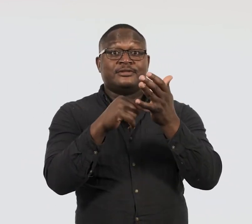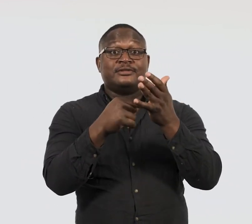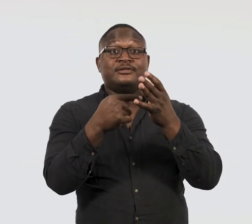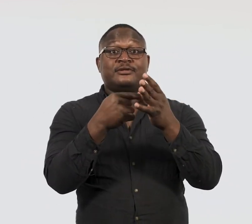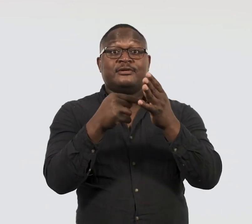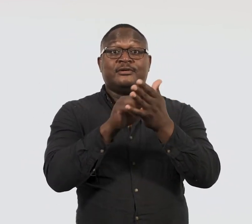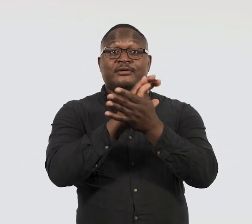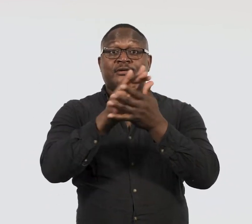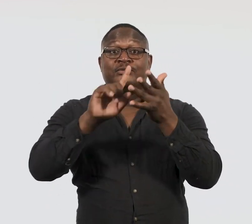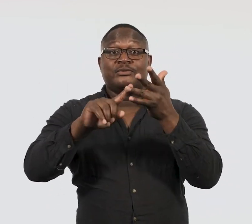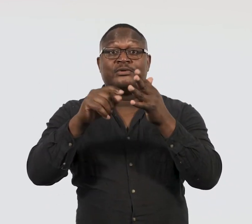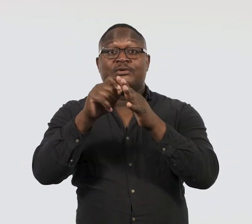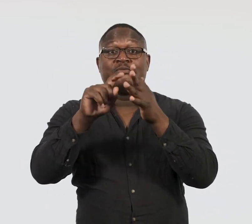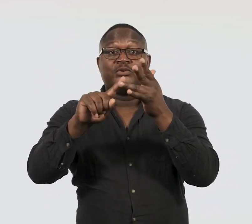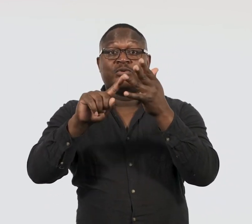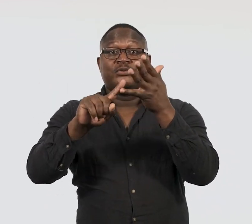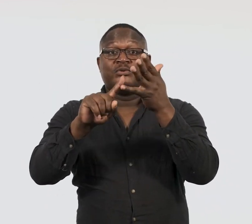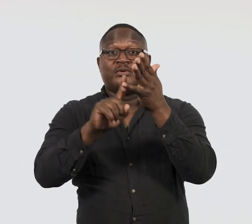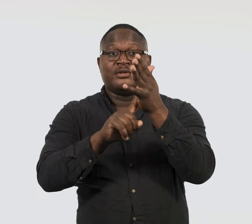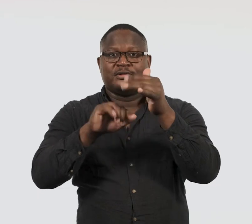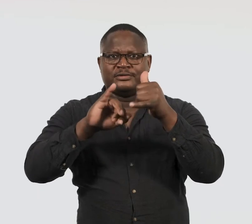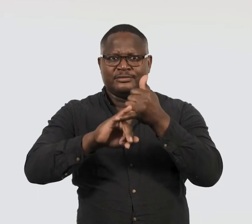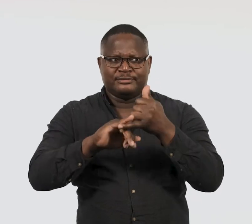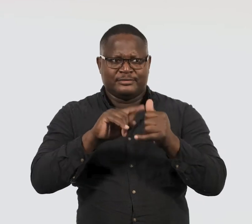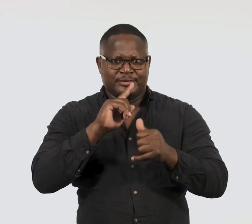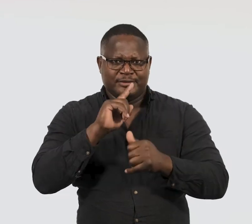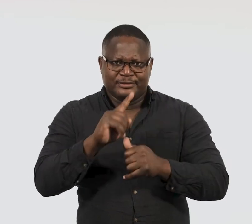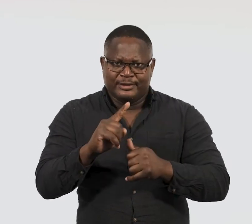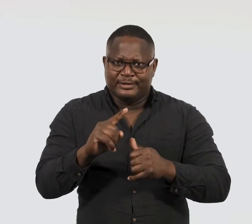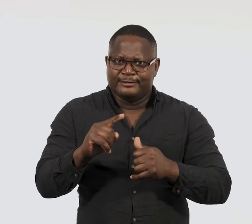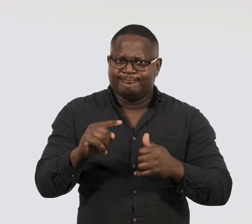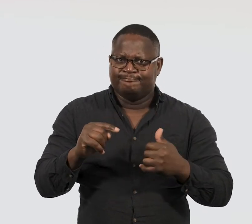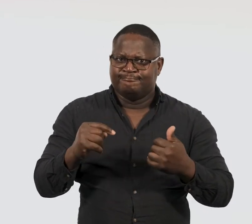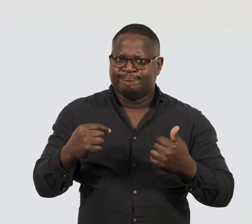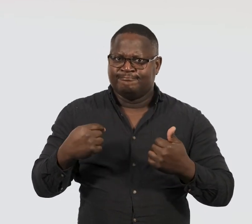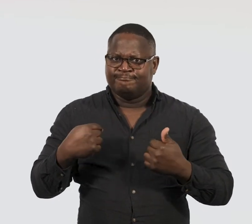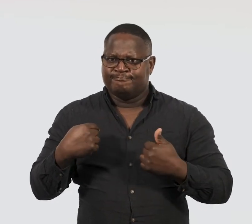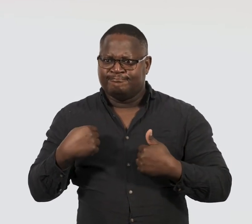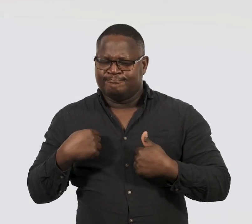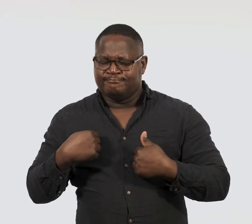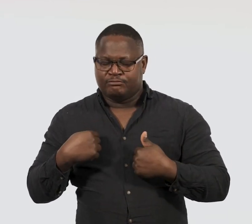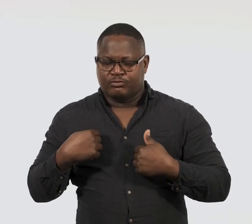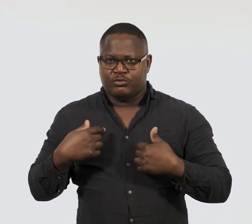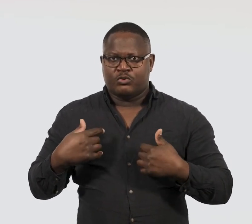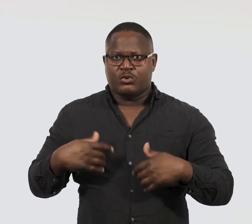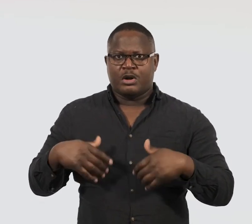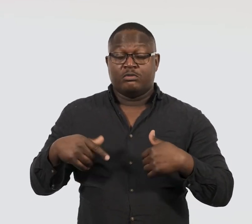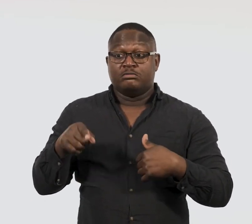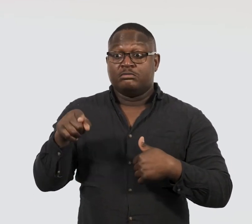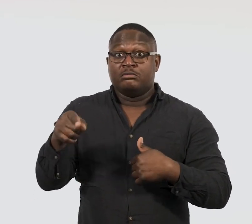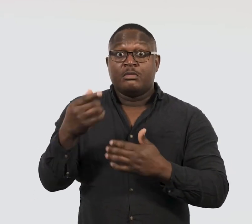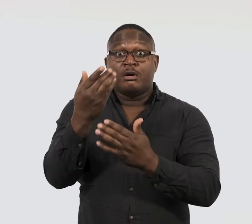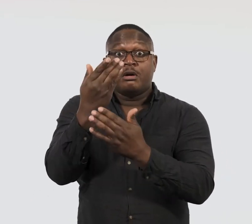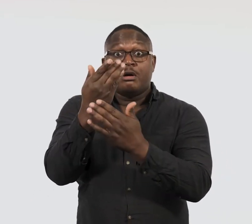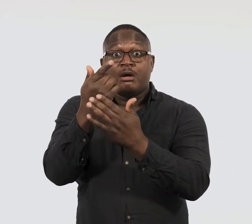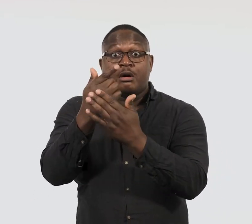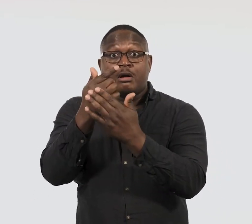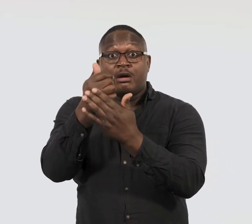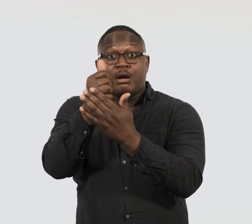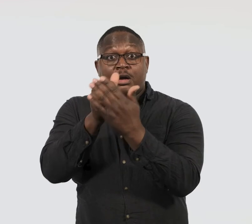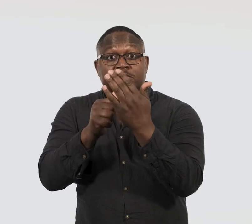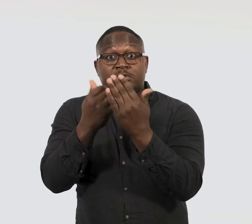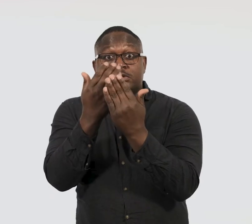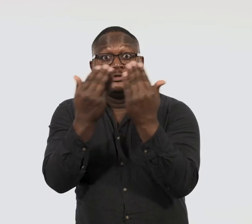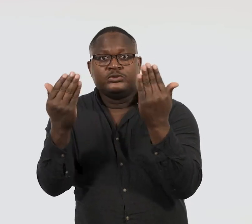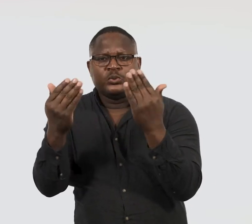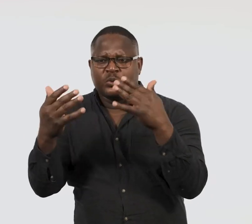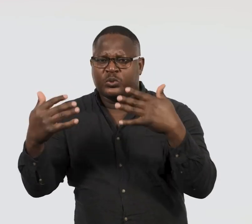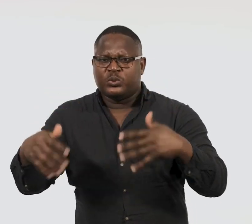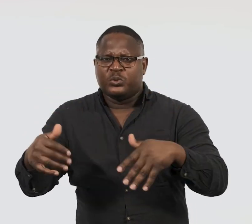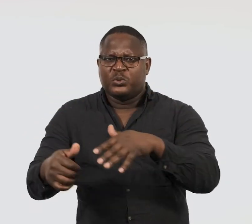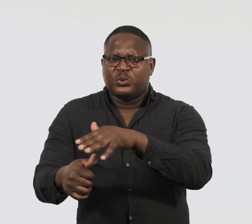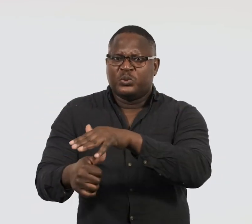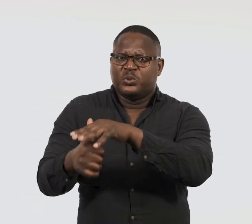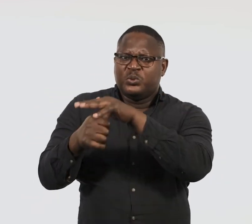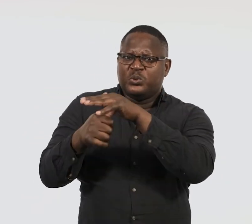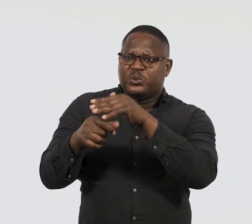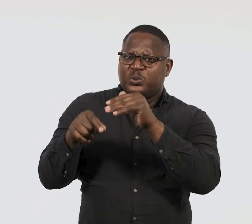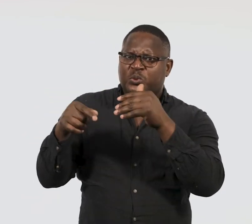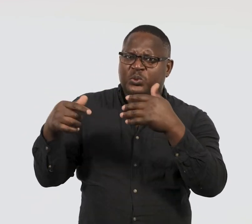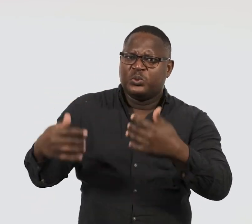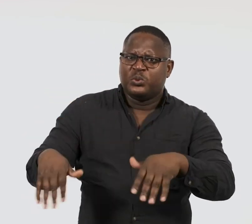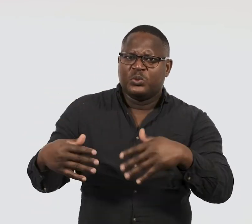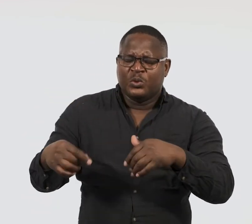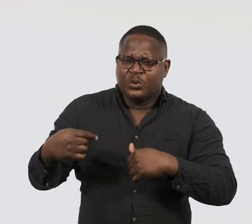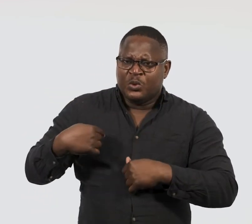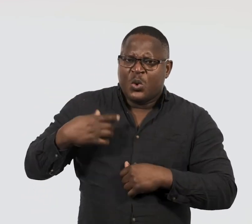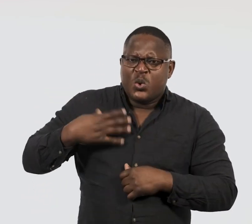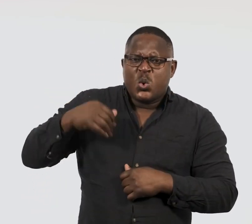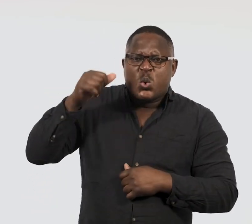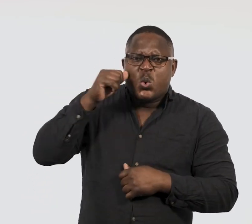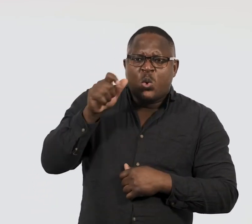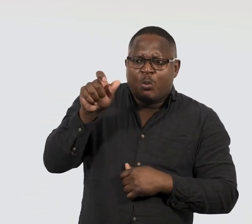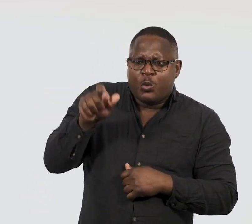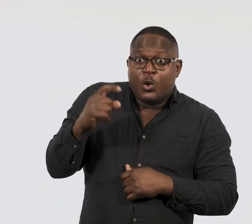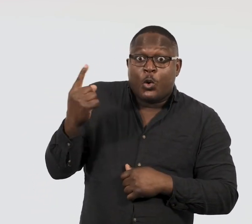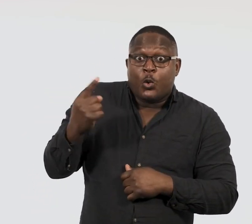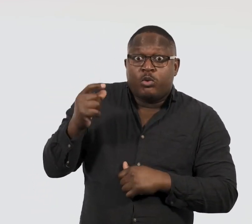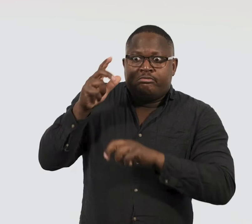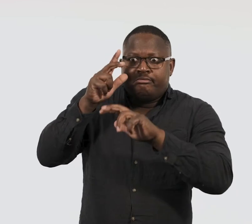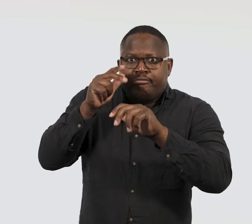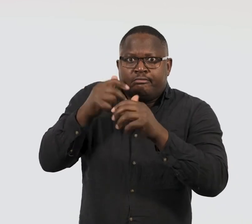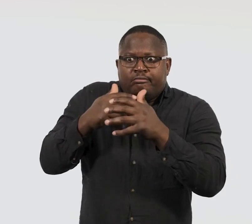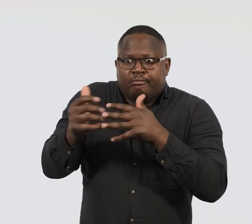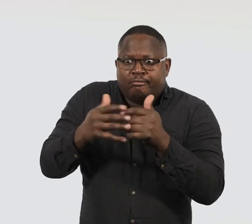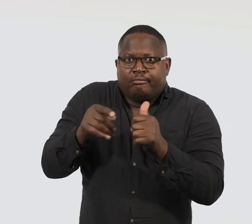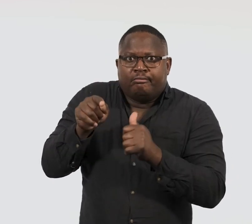Stathopoulos said: '‘I wanted to know more about the person behind the exhibition, as it was so impressive.